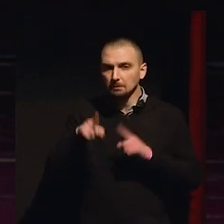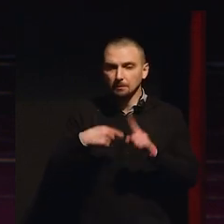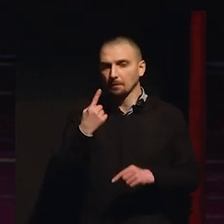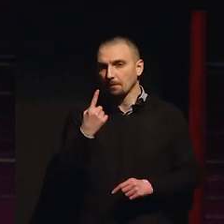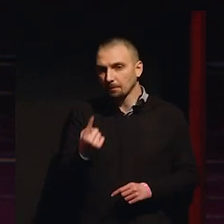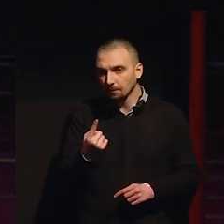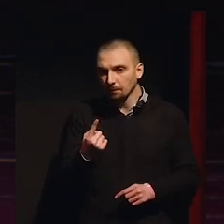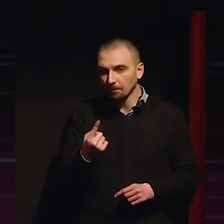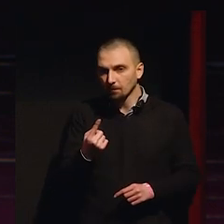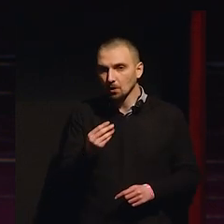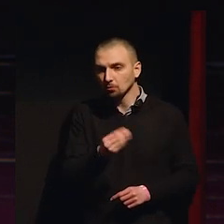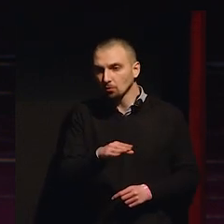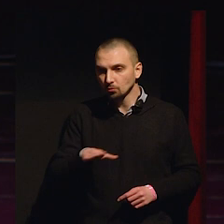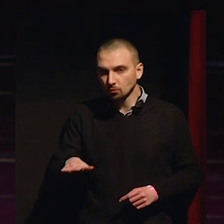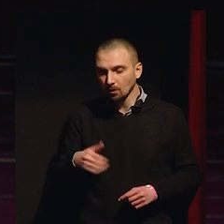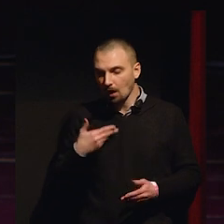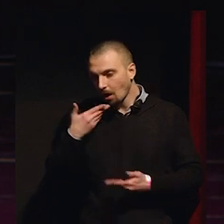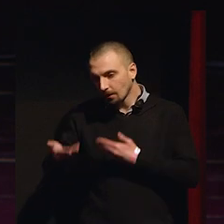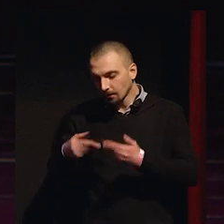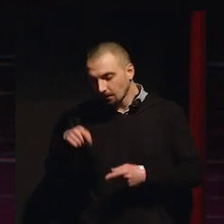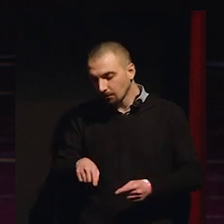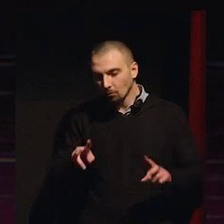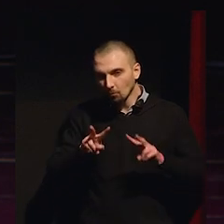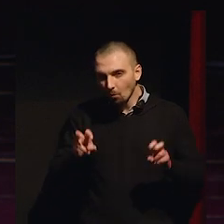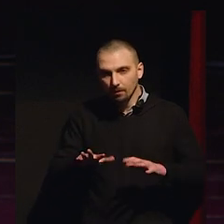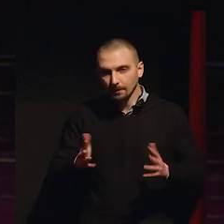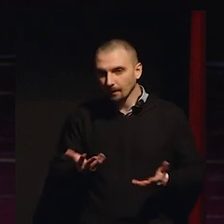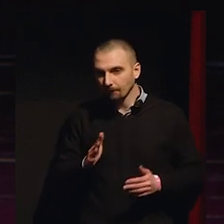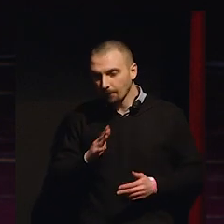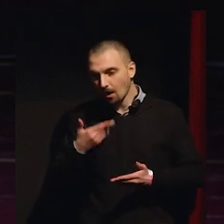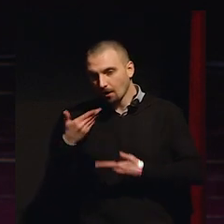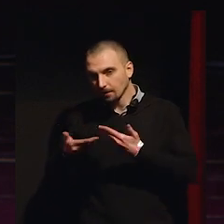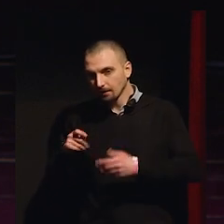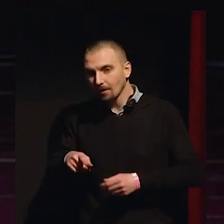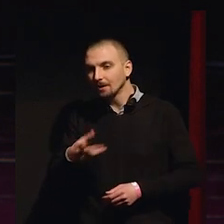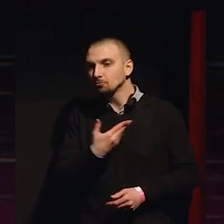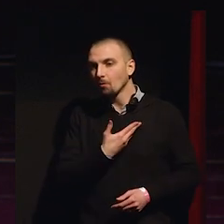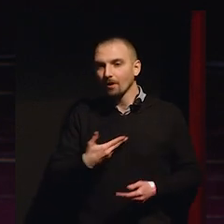you can introduce that instrument to the kids. Do you have a favorite children’s tale? You can tell that.